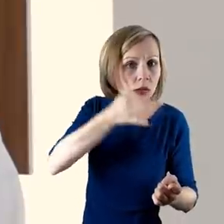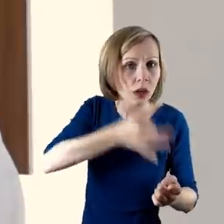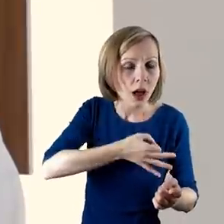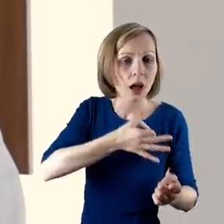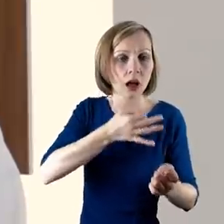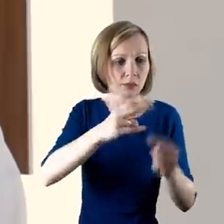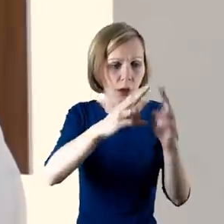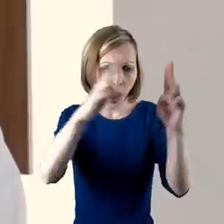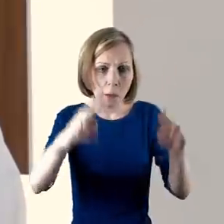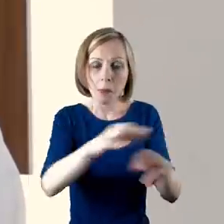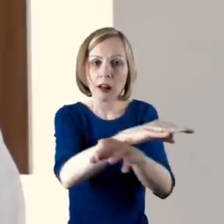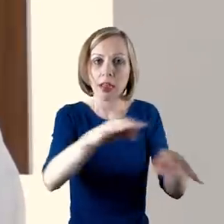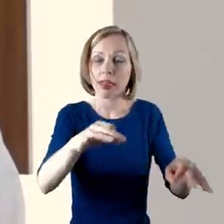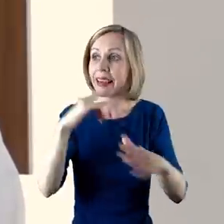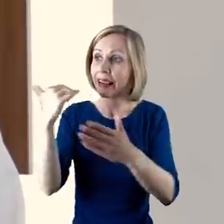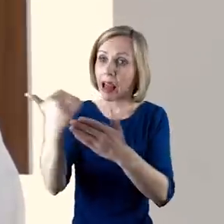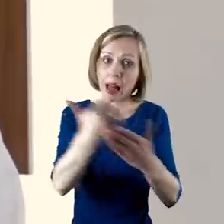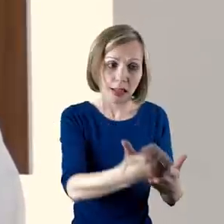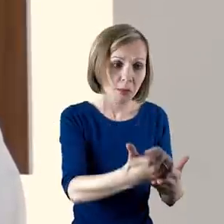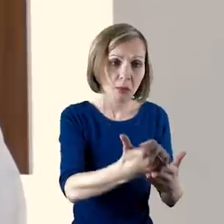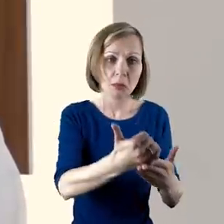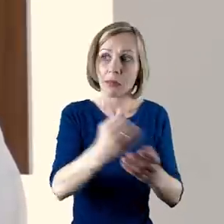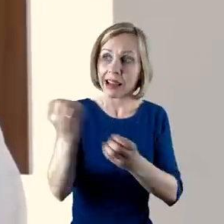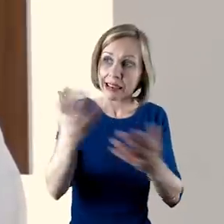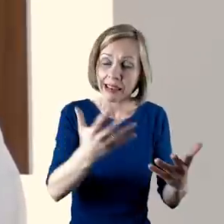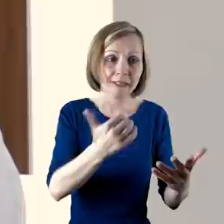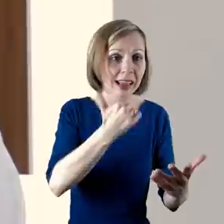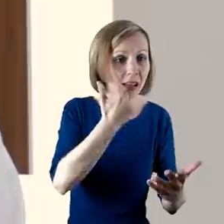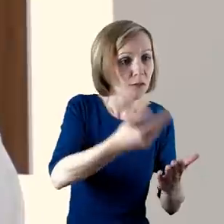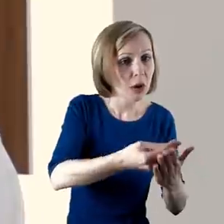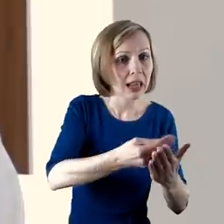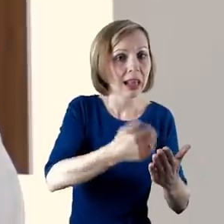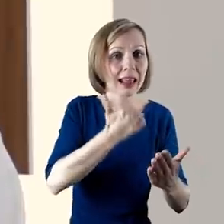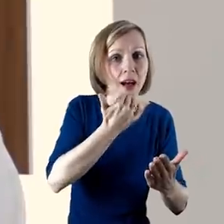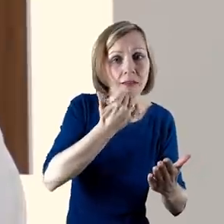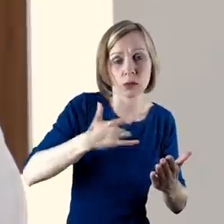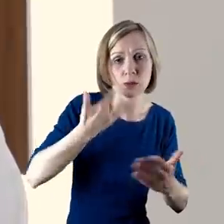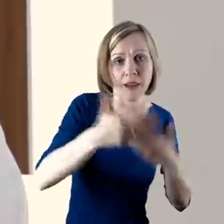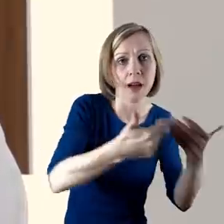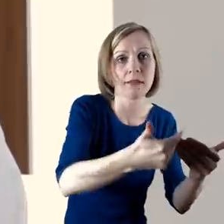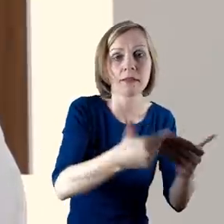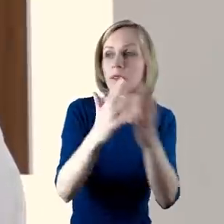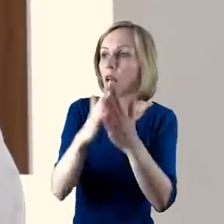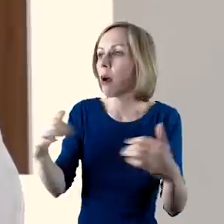Help them and give them what they need to survive and that they have enough money. Amen.